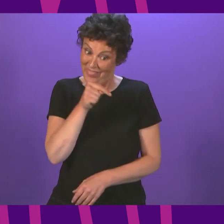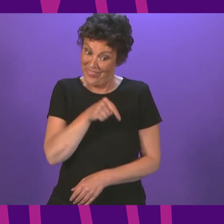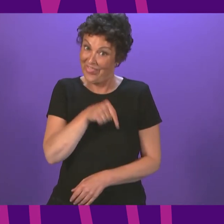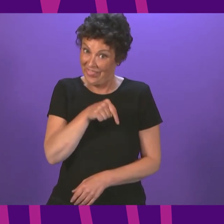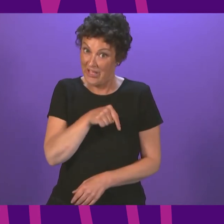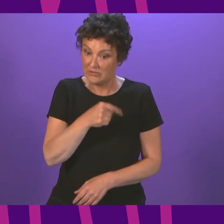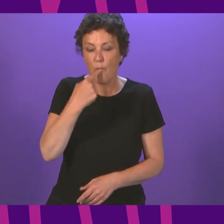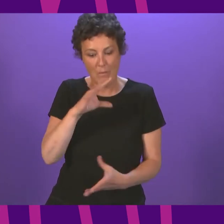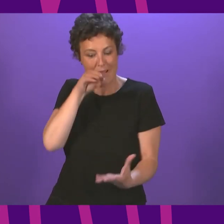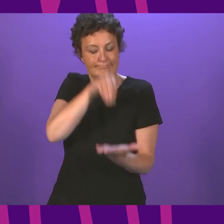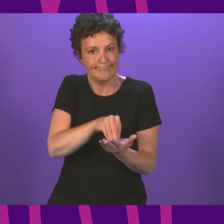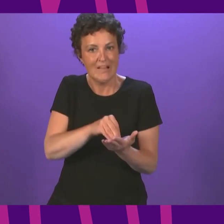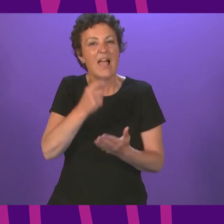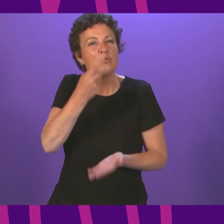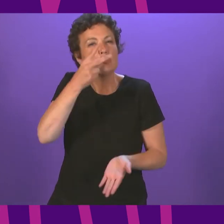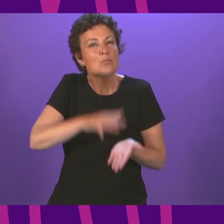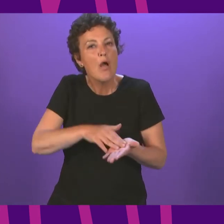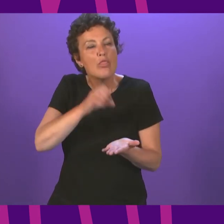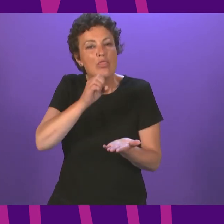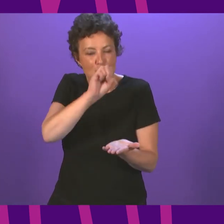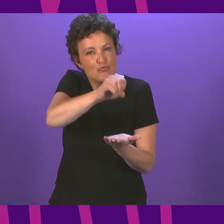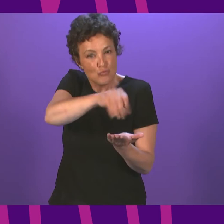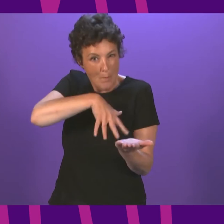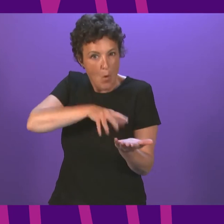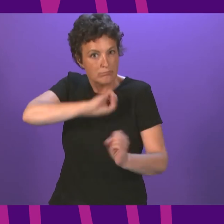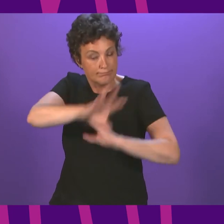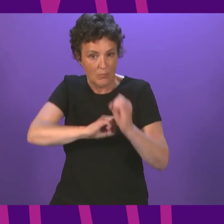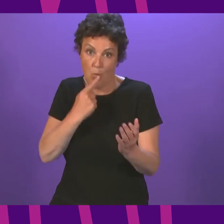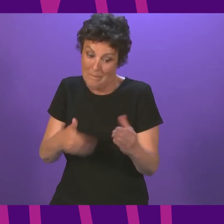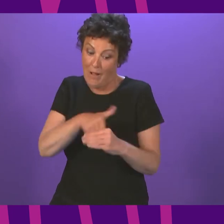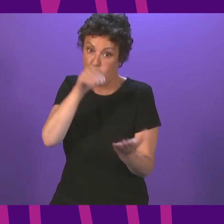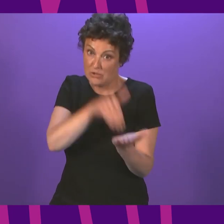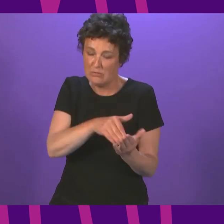requirement that the Government discharges. I also highlight Pauline McNeill’s amendment